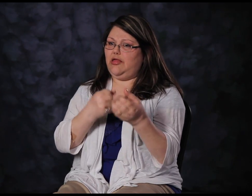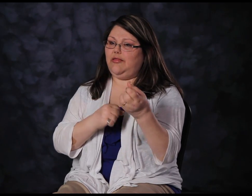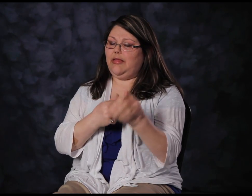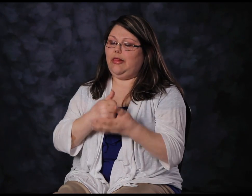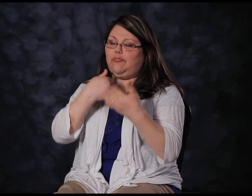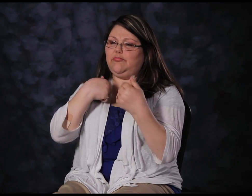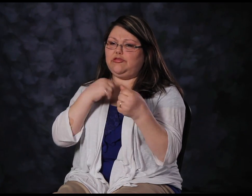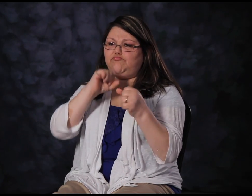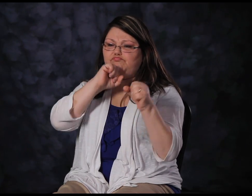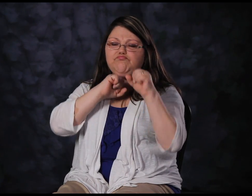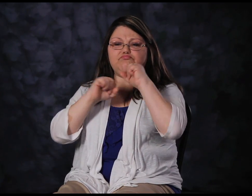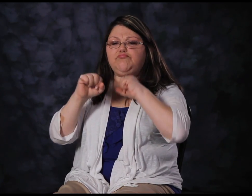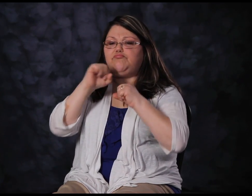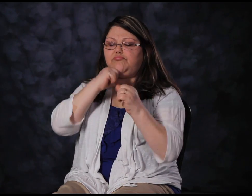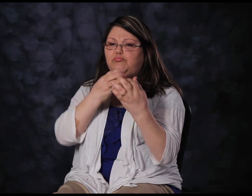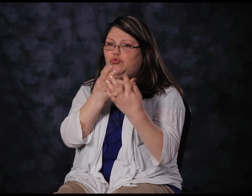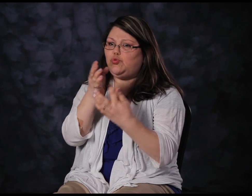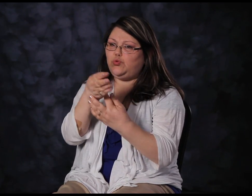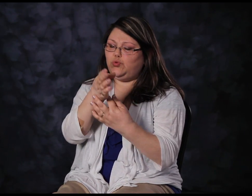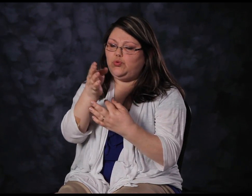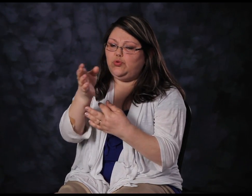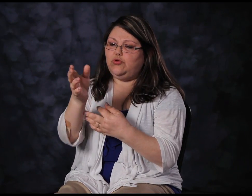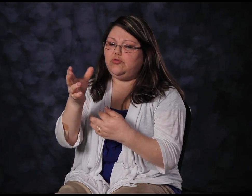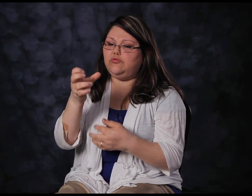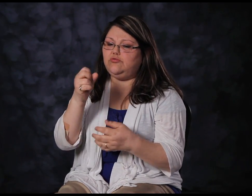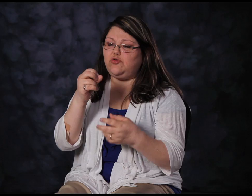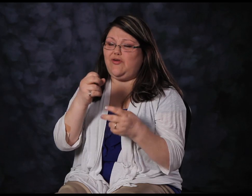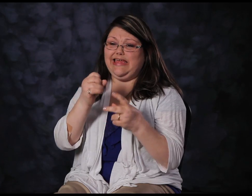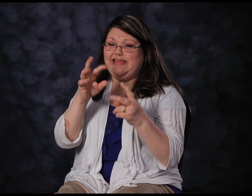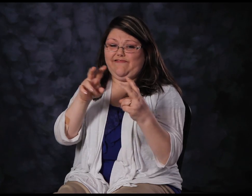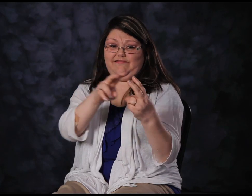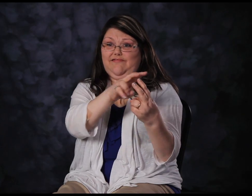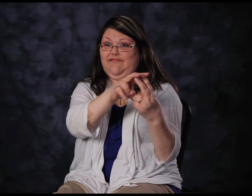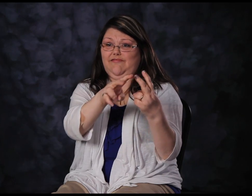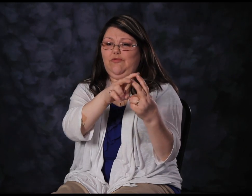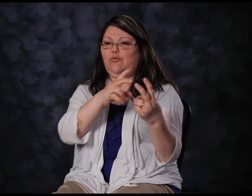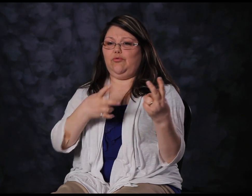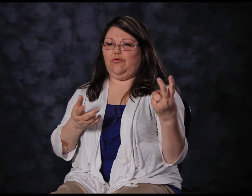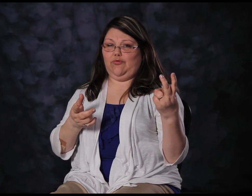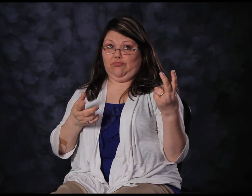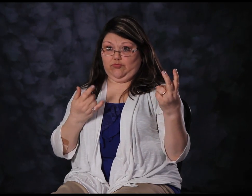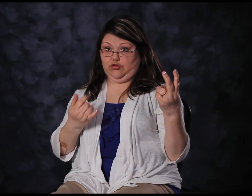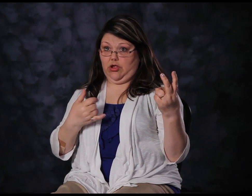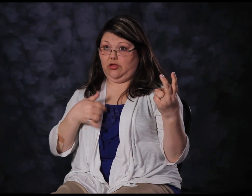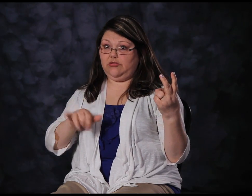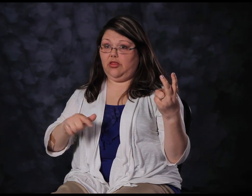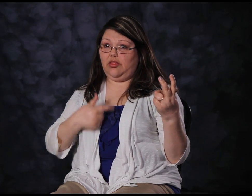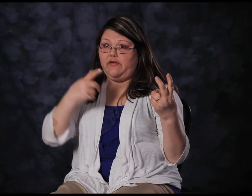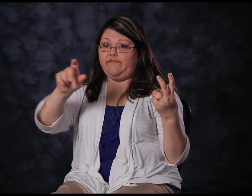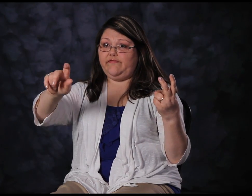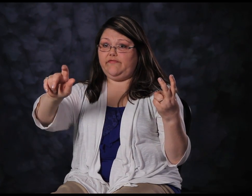and honestly if not for that friend that I bumped into and my husband, I don’t know that I would still be on this earth today.